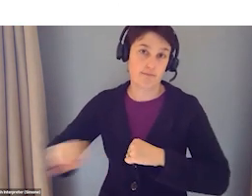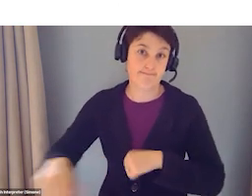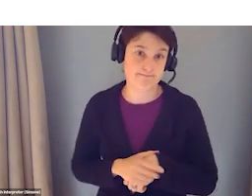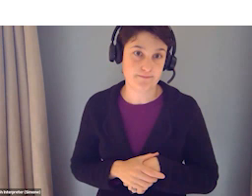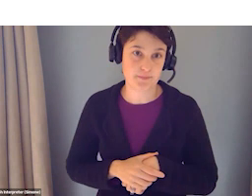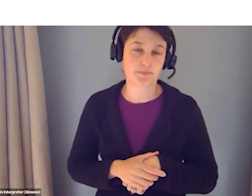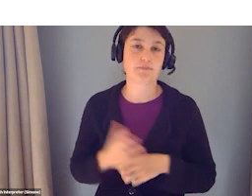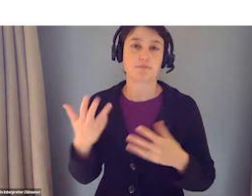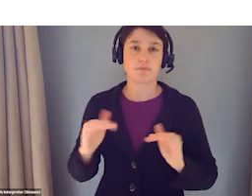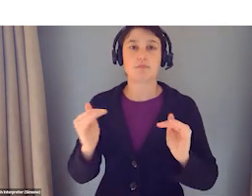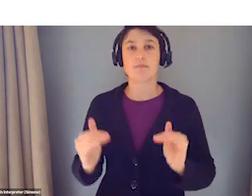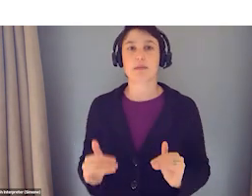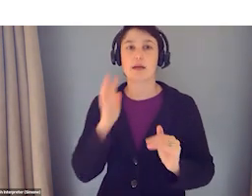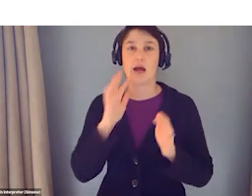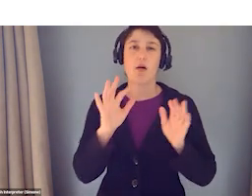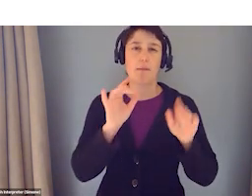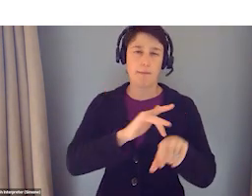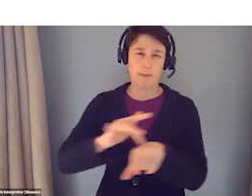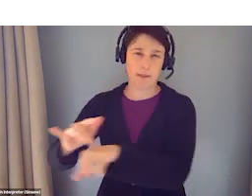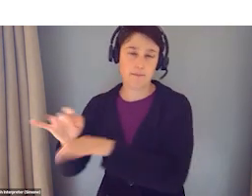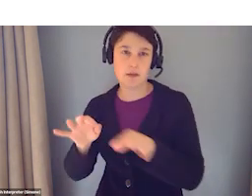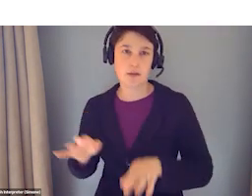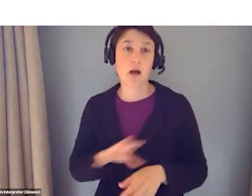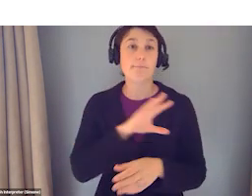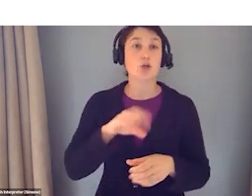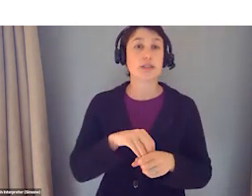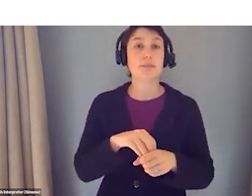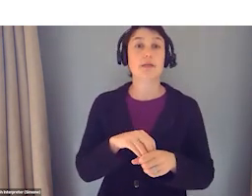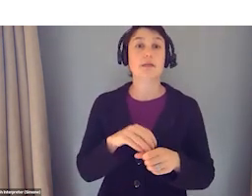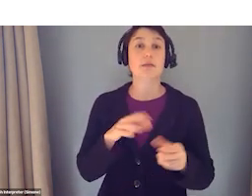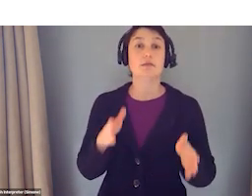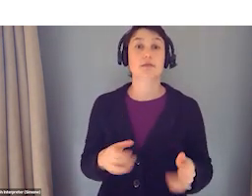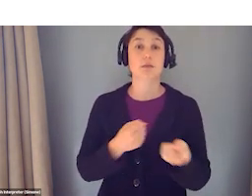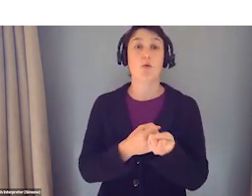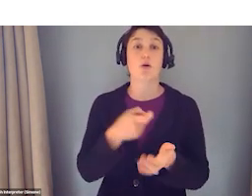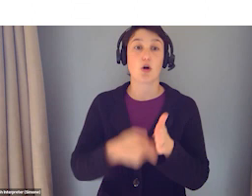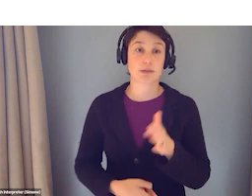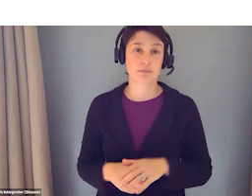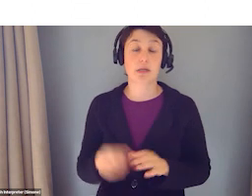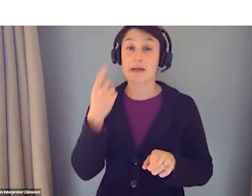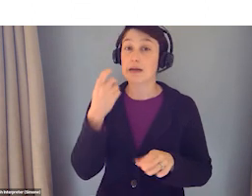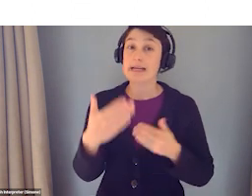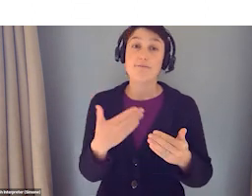Participant support costs; even though they may be approved for the award, ,